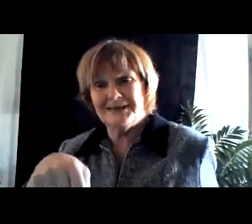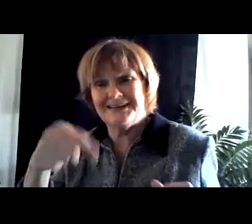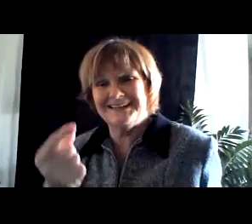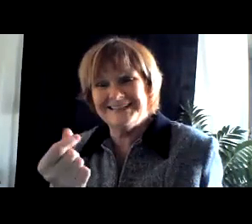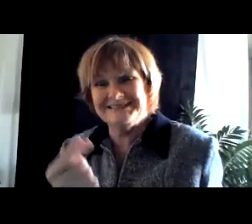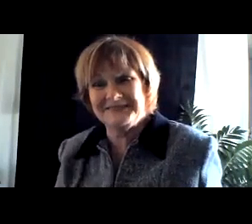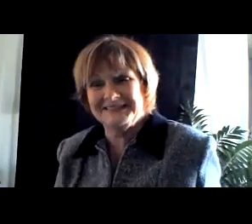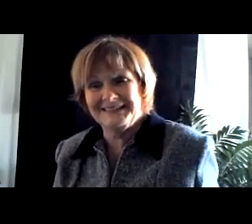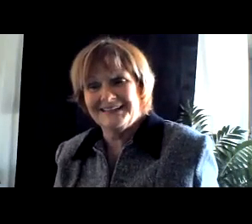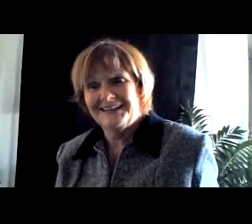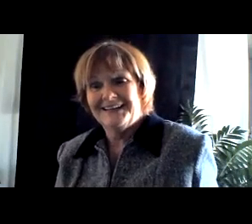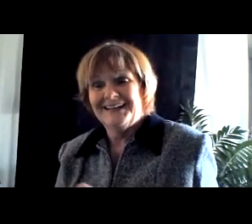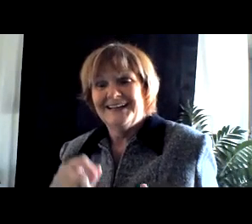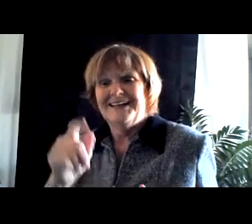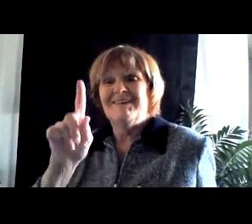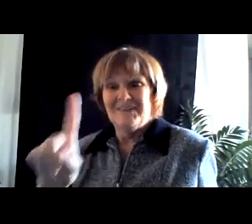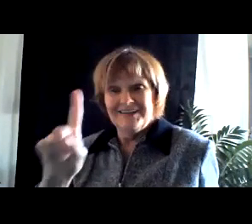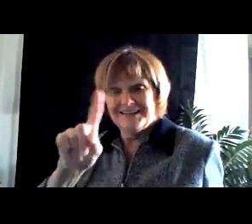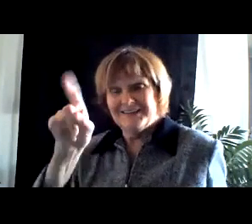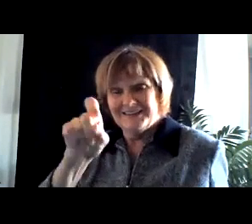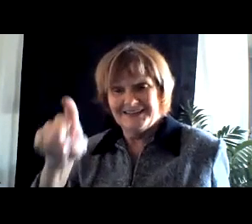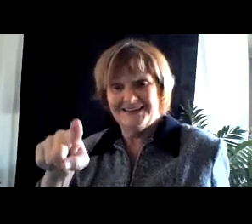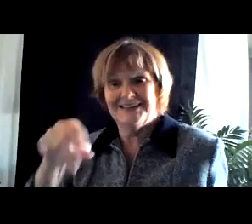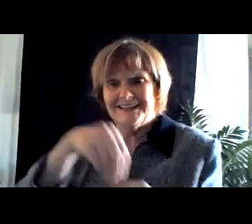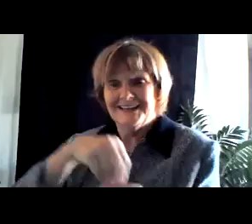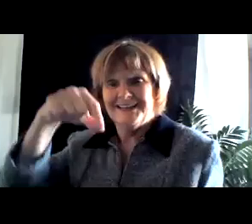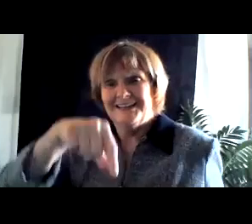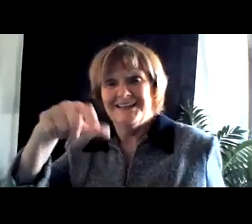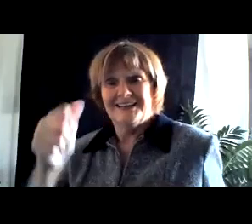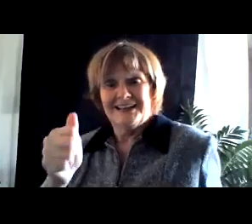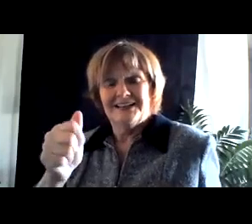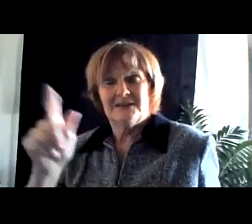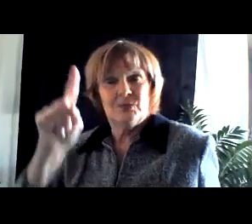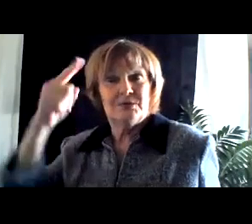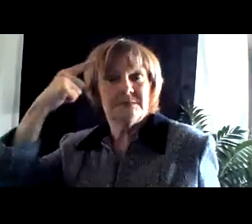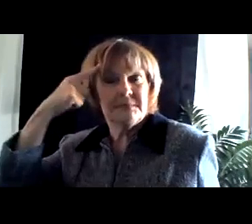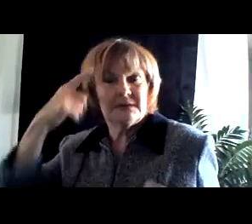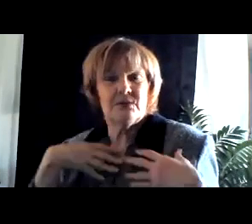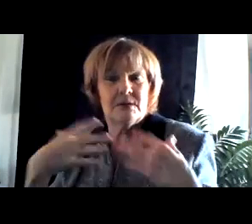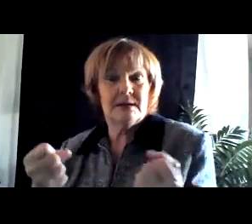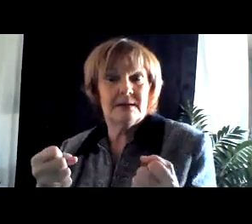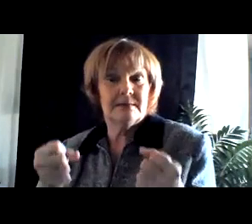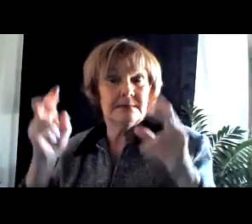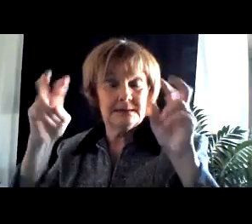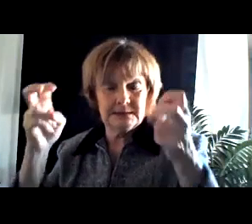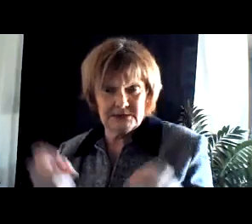So one question in the Q&A is where do mental health issues lie on the spectrum of different disabilities